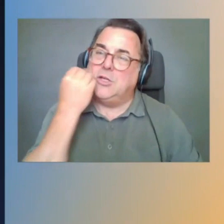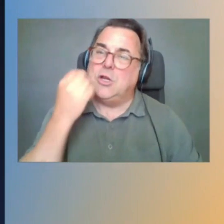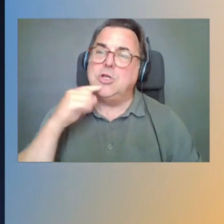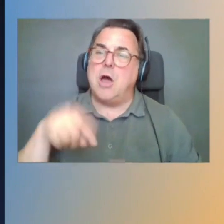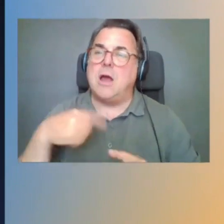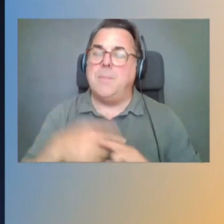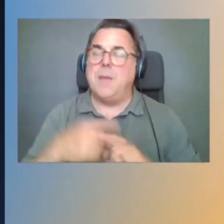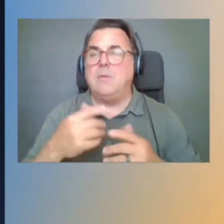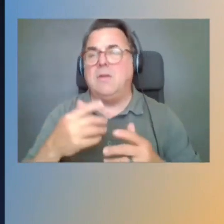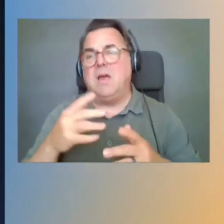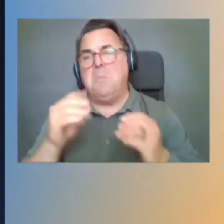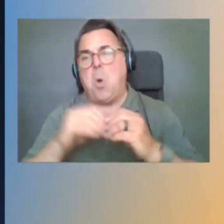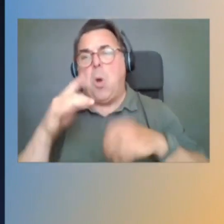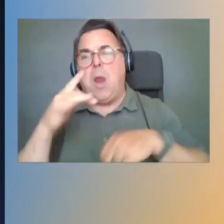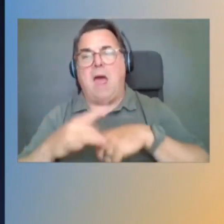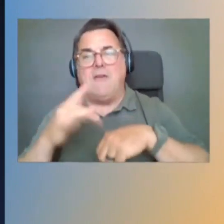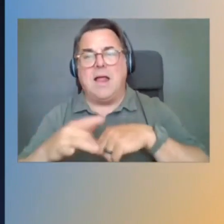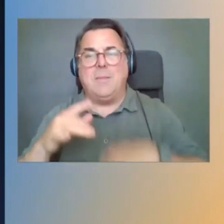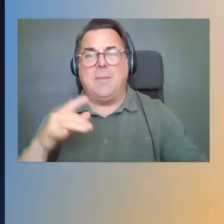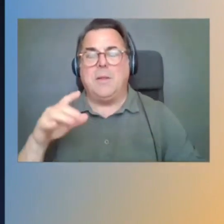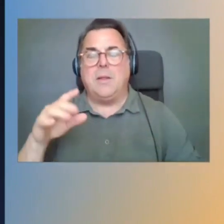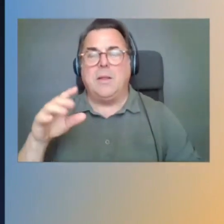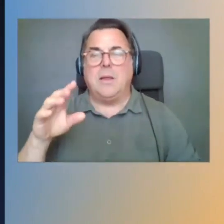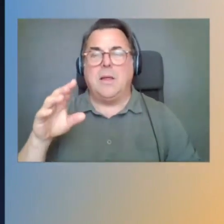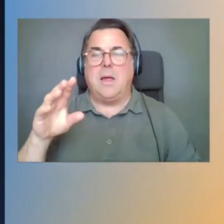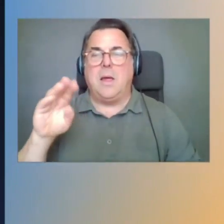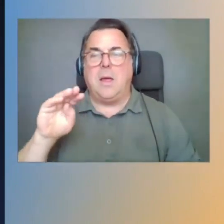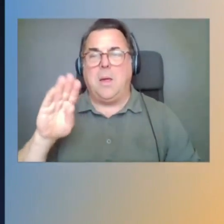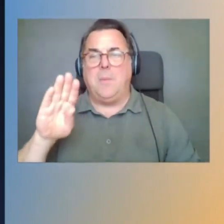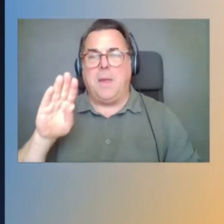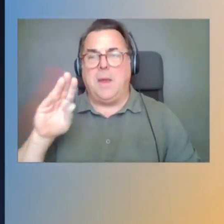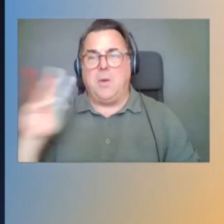Formula One is one of our customers that is doing heavy